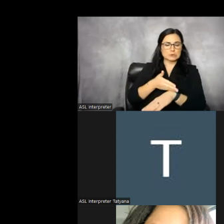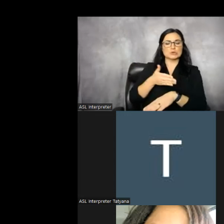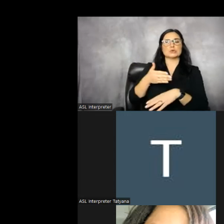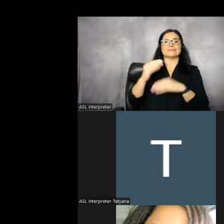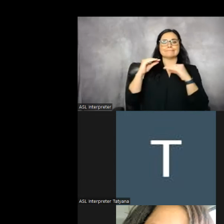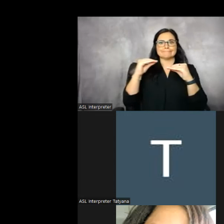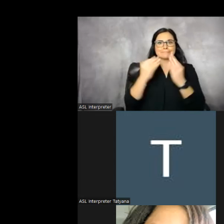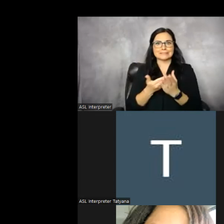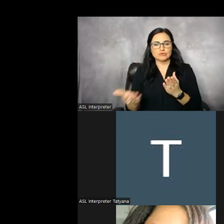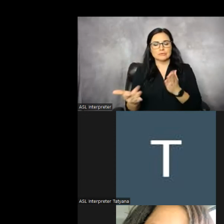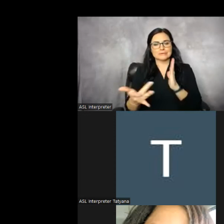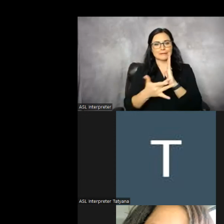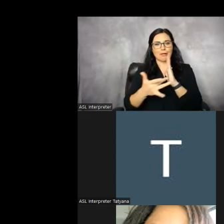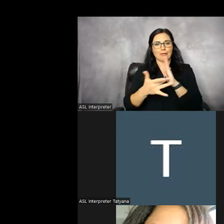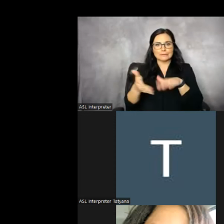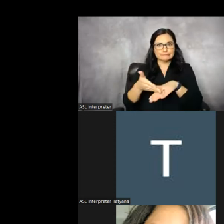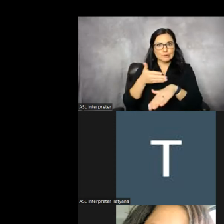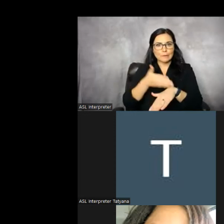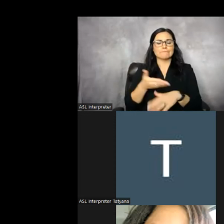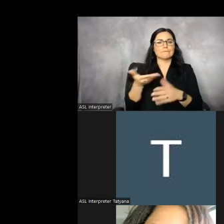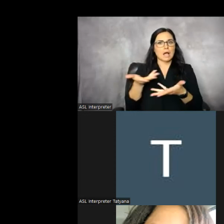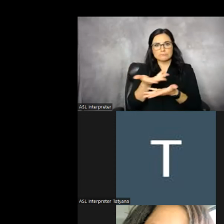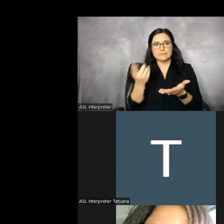making sure that those were accessible.